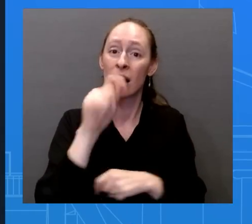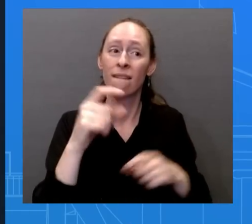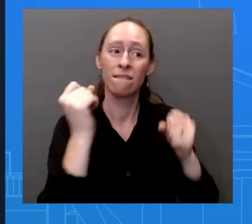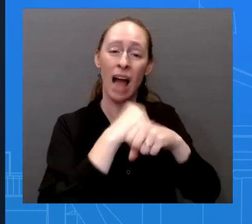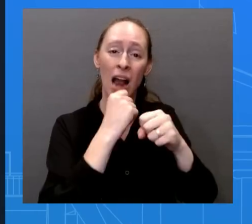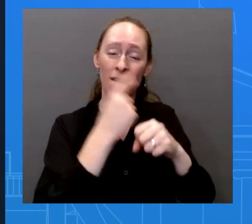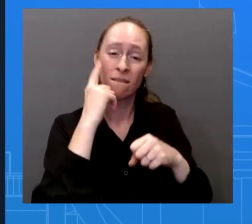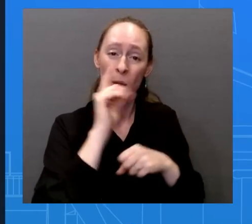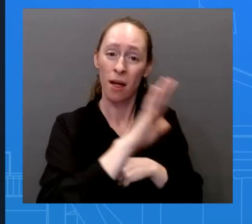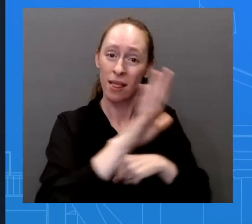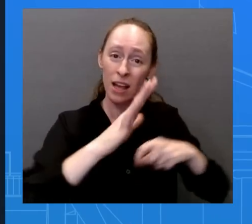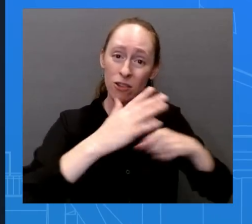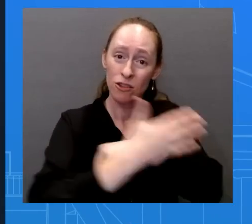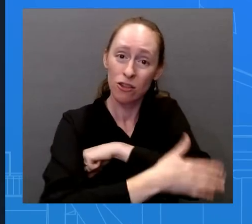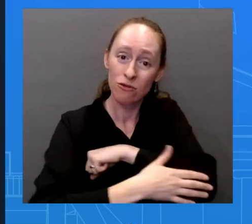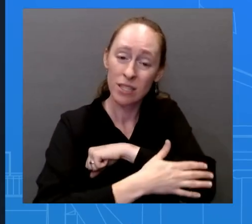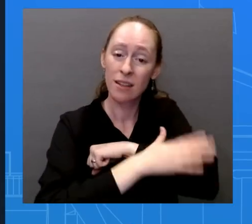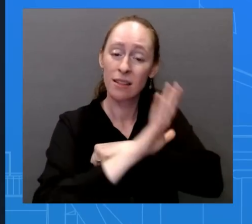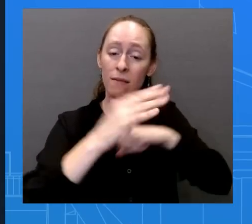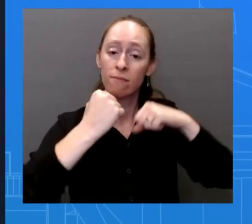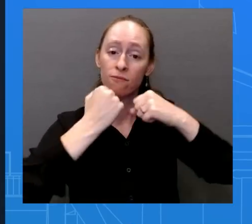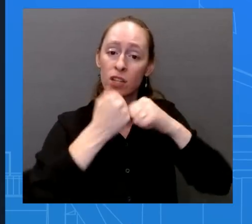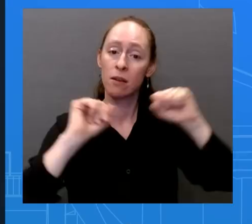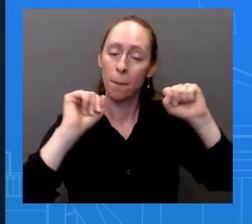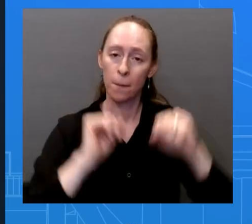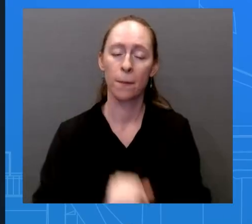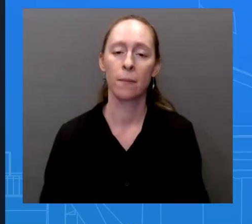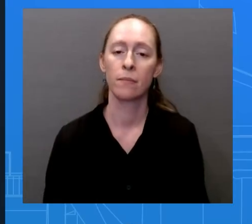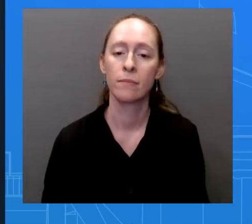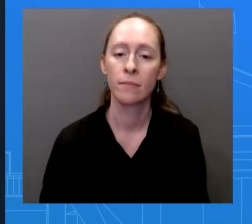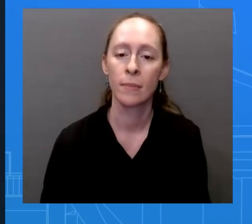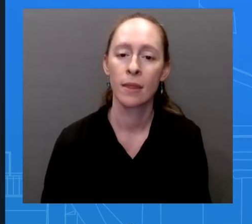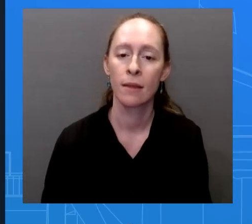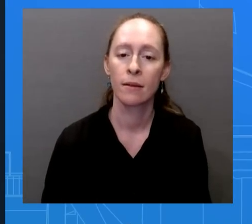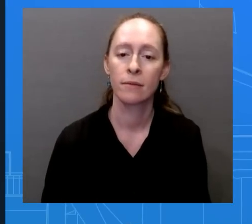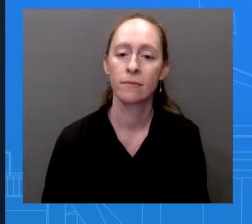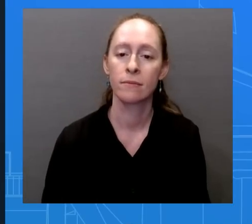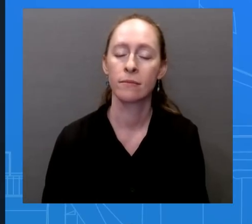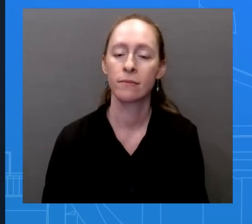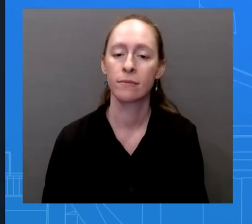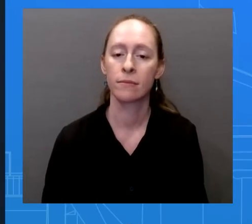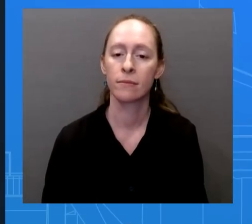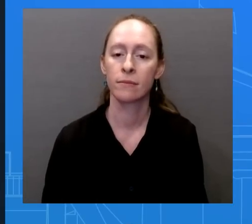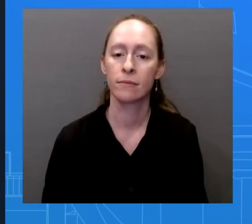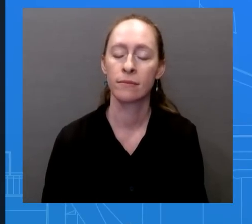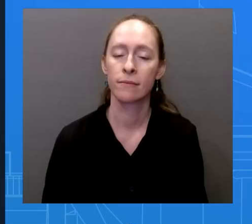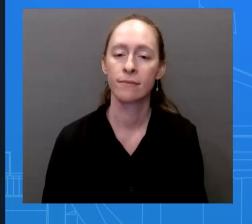Russia and their unprovoked war. And we'll continue to do that. We will continue to hold them accountable.